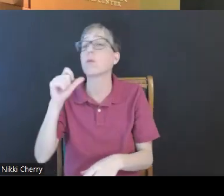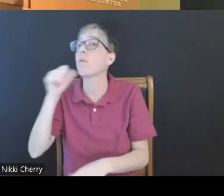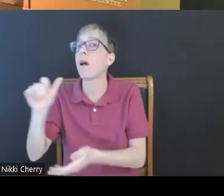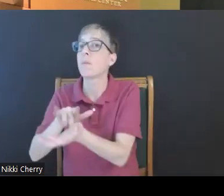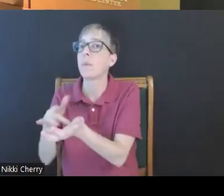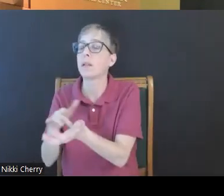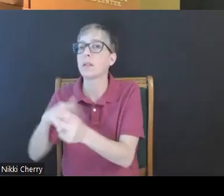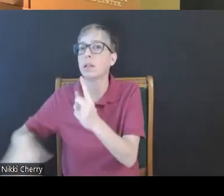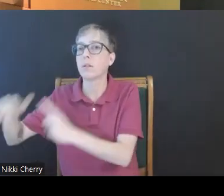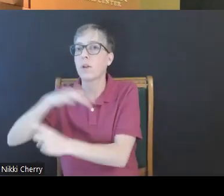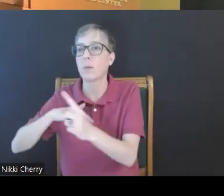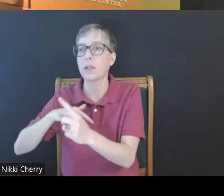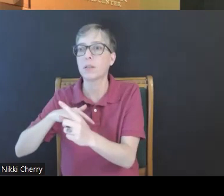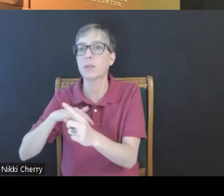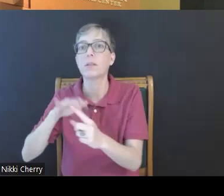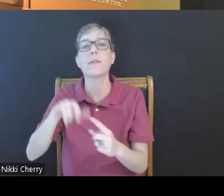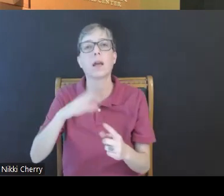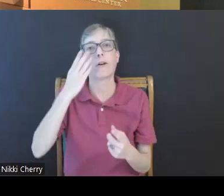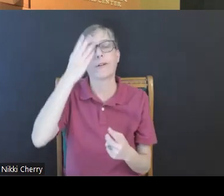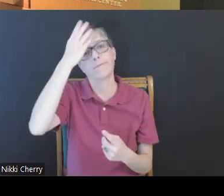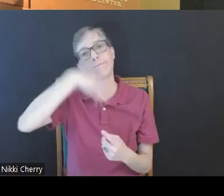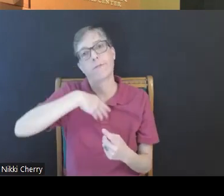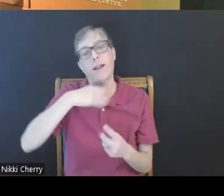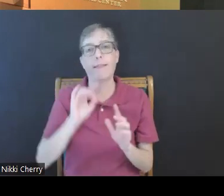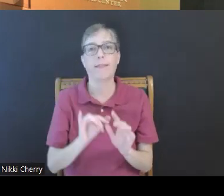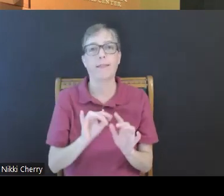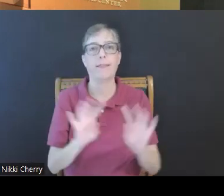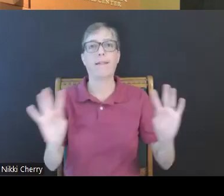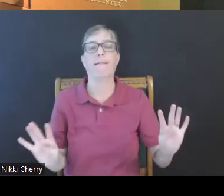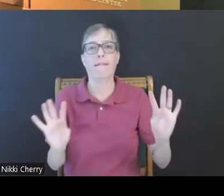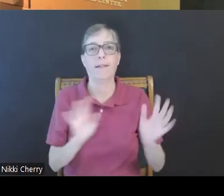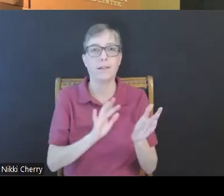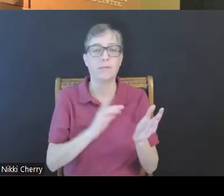are Frontline mental health facing for for example I know ubb has an excellent School Mental Health